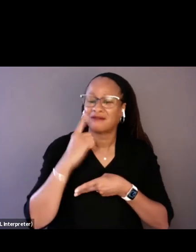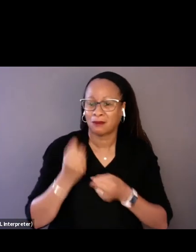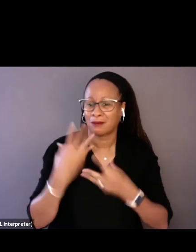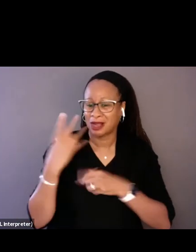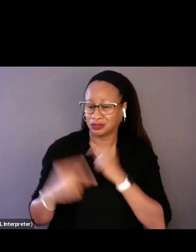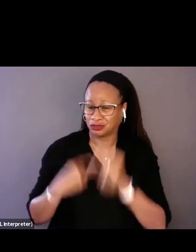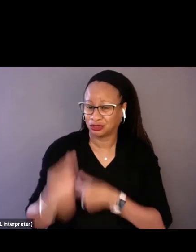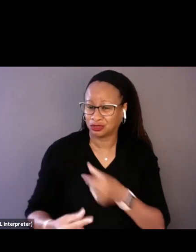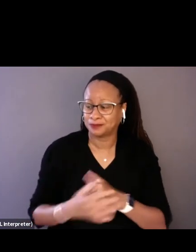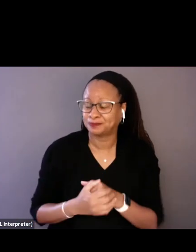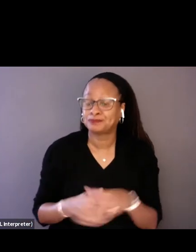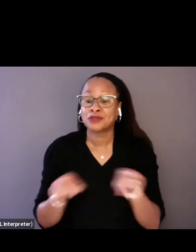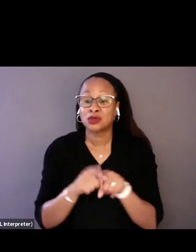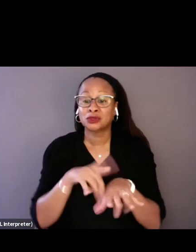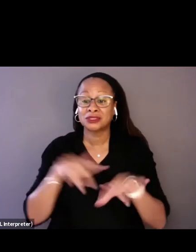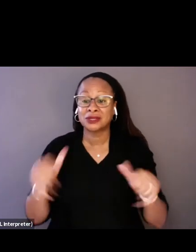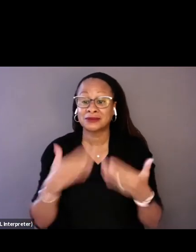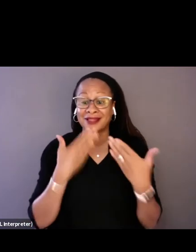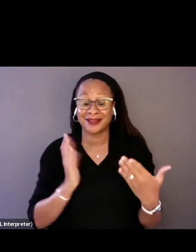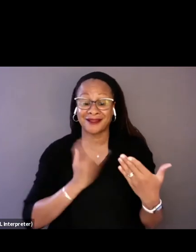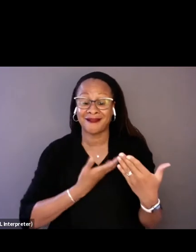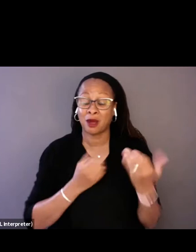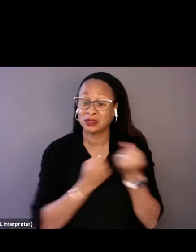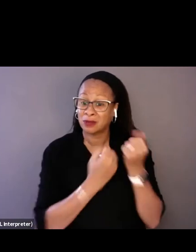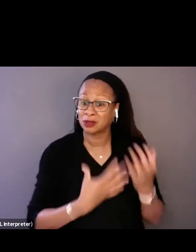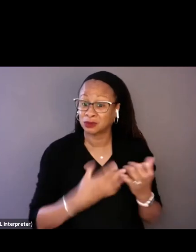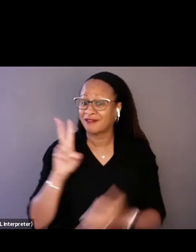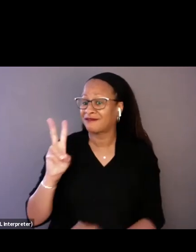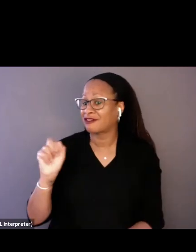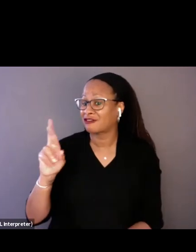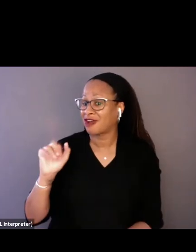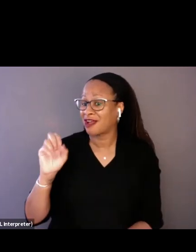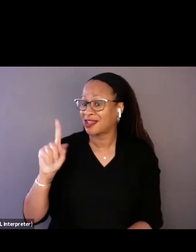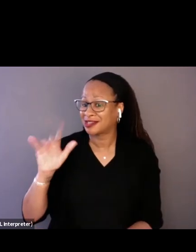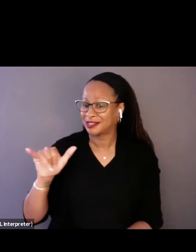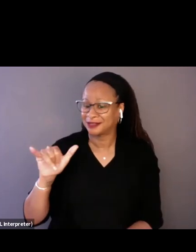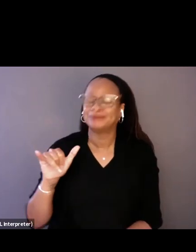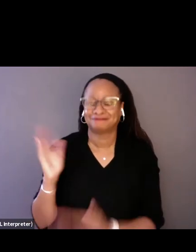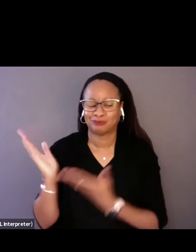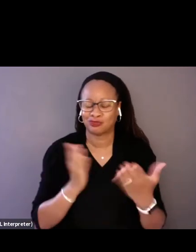I would also like to thank our sponsor Variety who is helping to bring this series to you all today